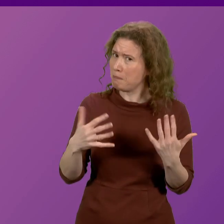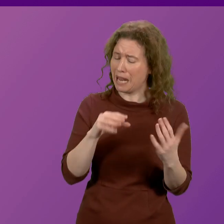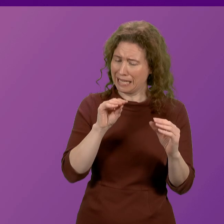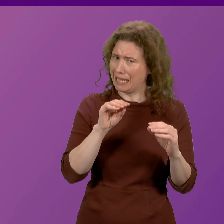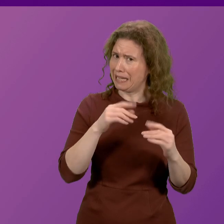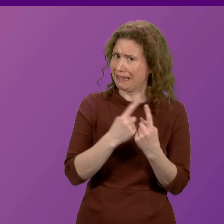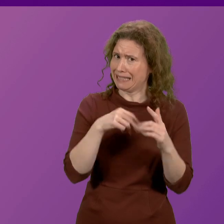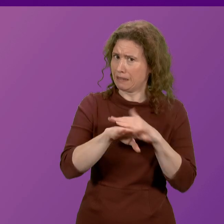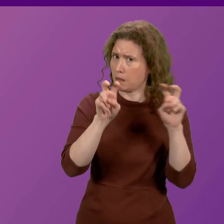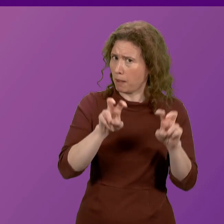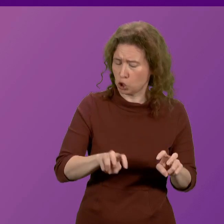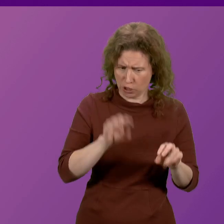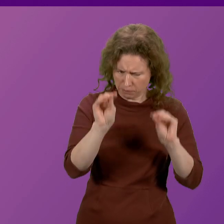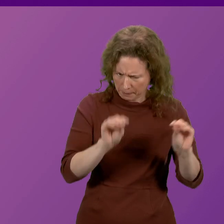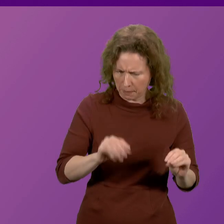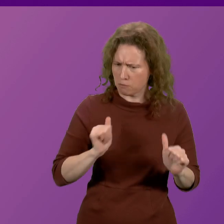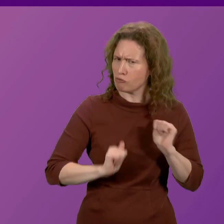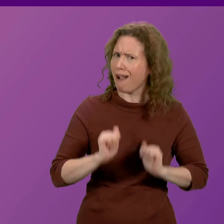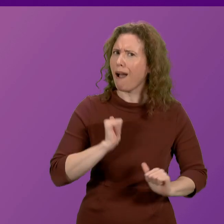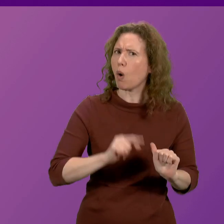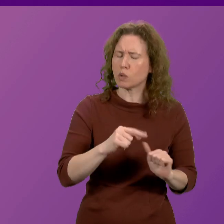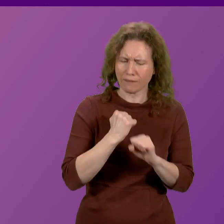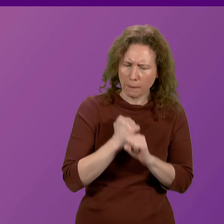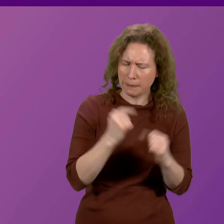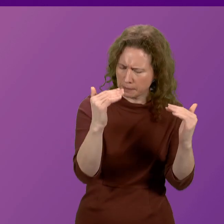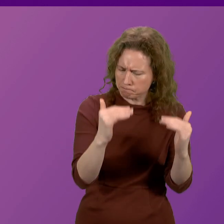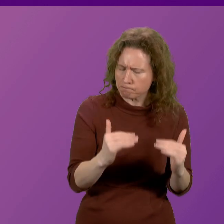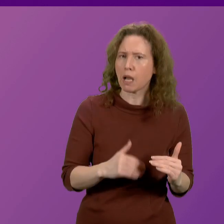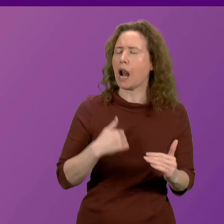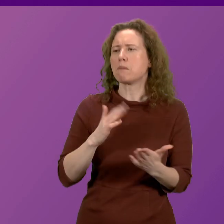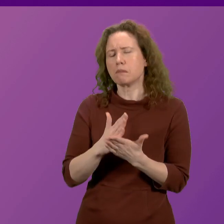commitments in the budget, and I am particularly proud that the Government is fulfilling its